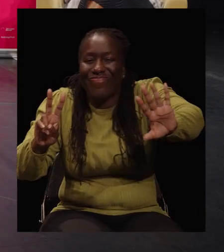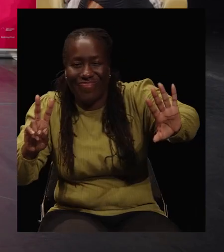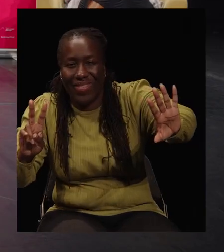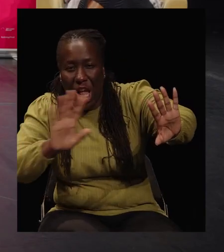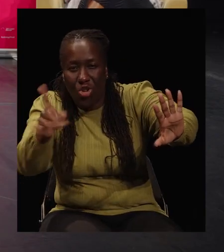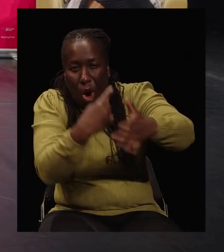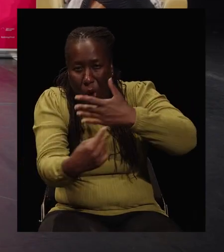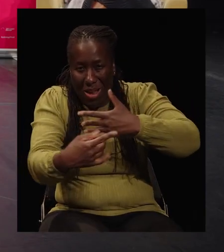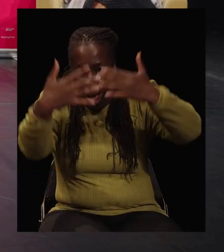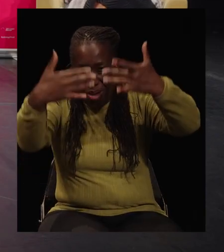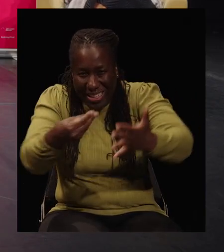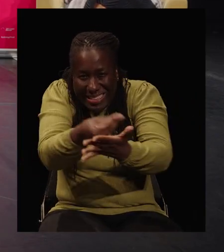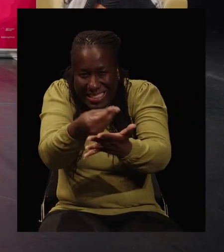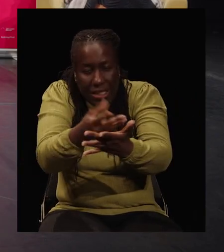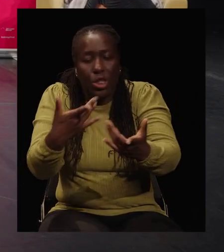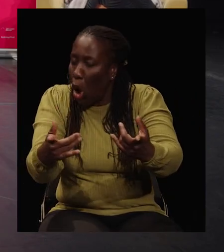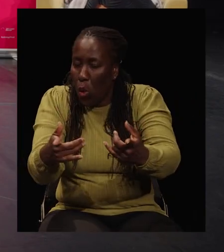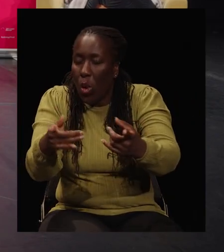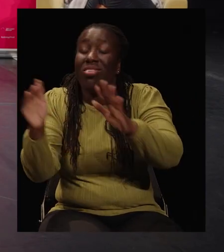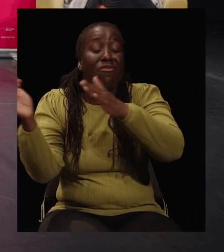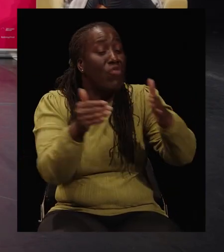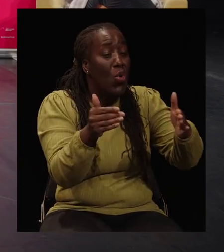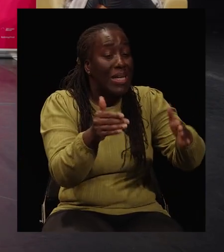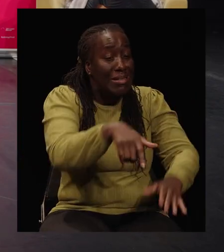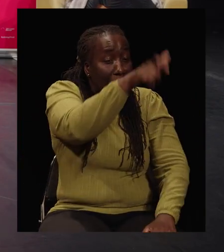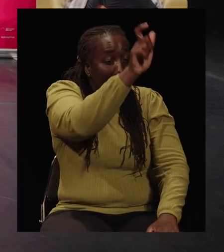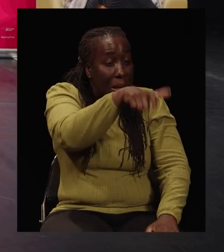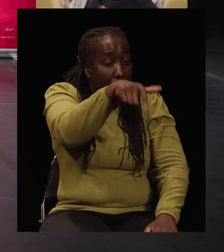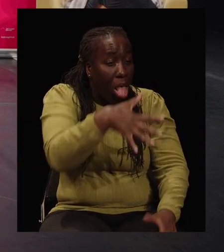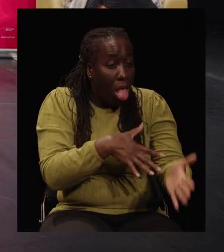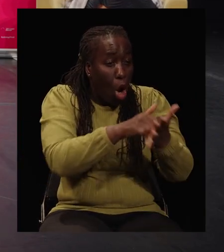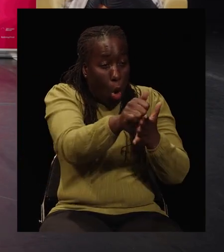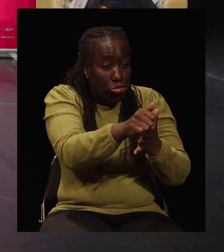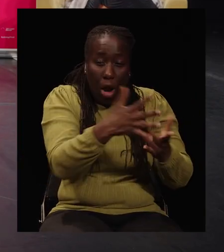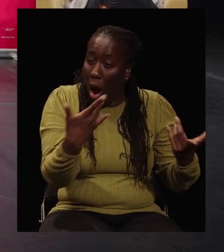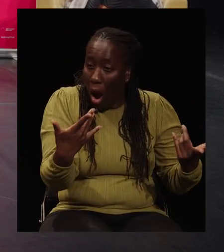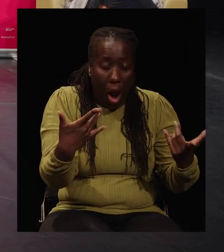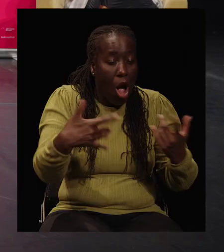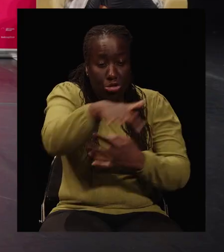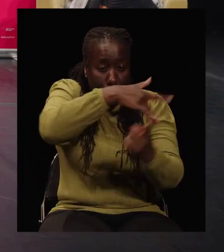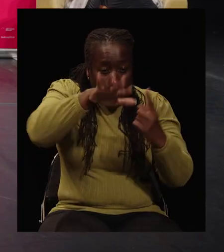it's about, yeah, people and- Capital. Absolutely, and cultural capital, and those examples of being a kind of,